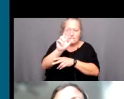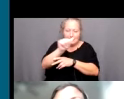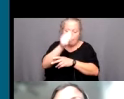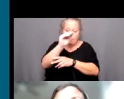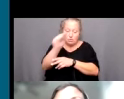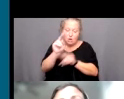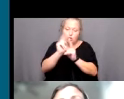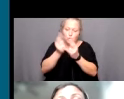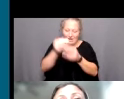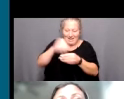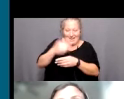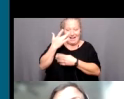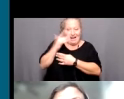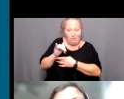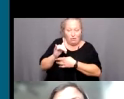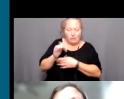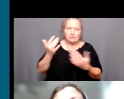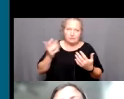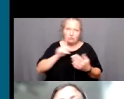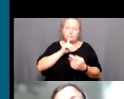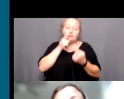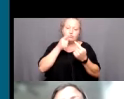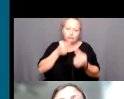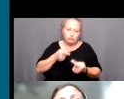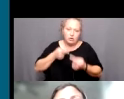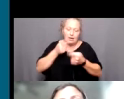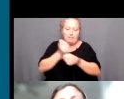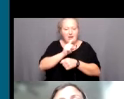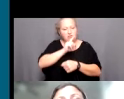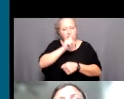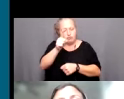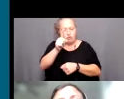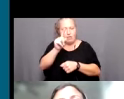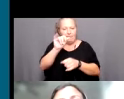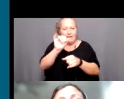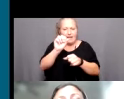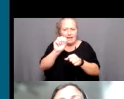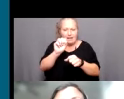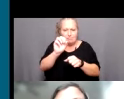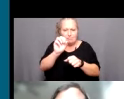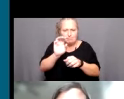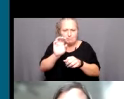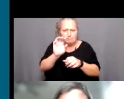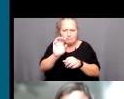so its a real struggle to ensure industries are providing this voice for workers.